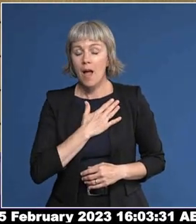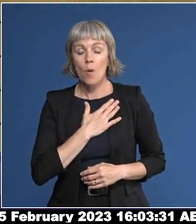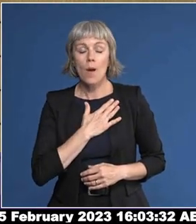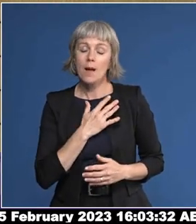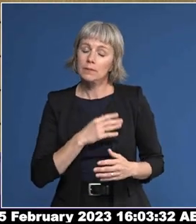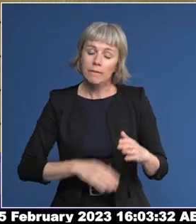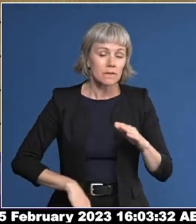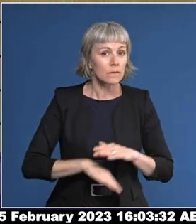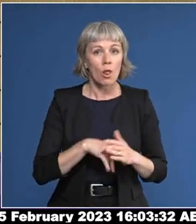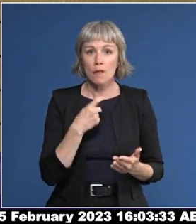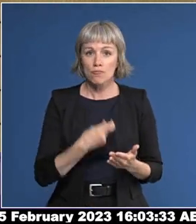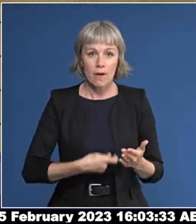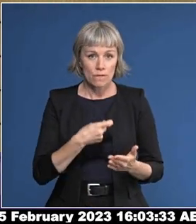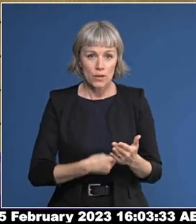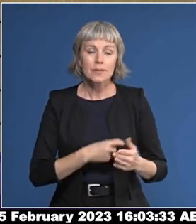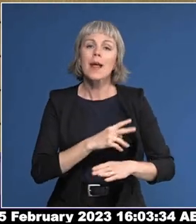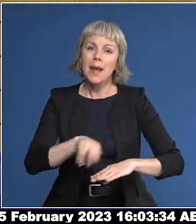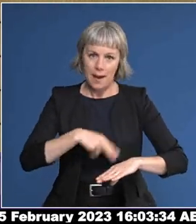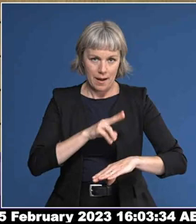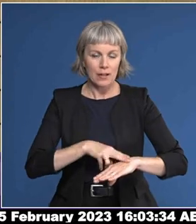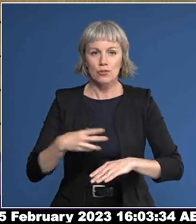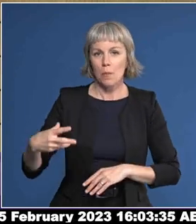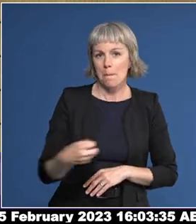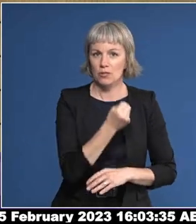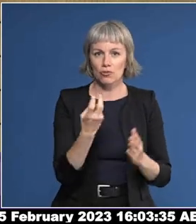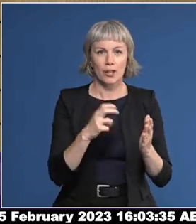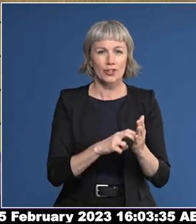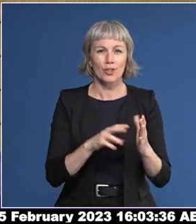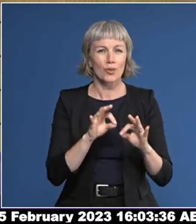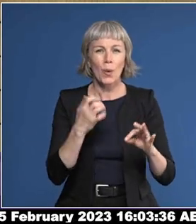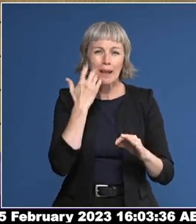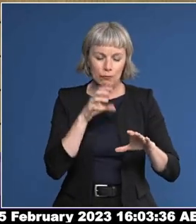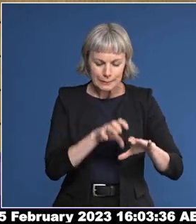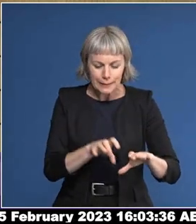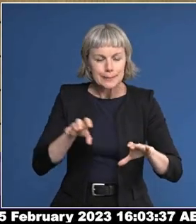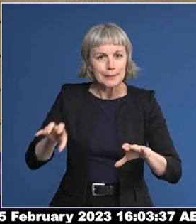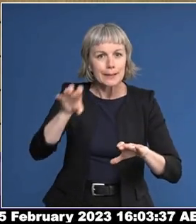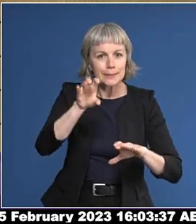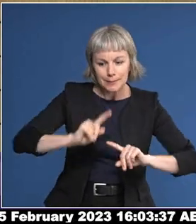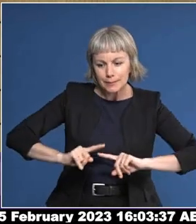registration rather than a piecemeal state-by-state approach, because I think that